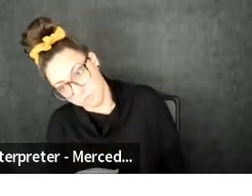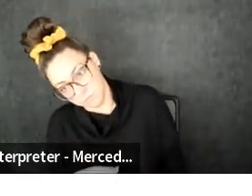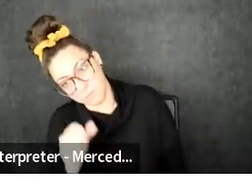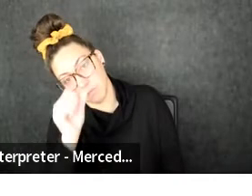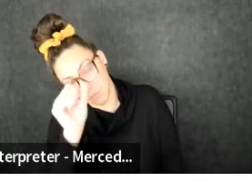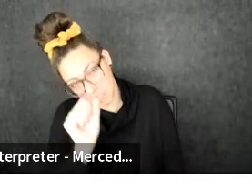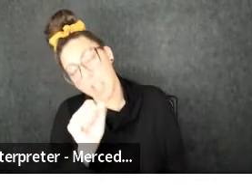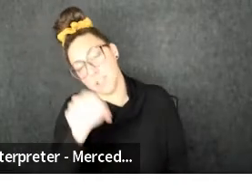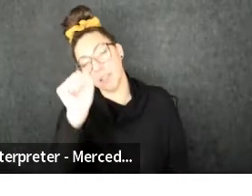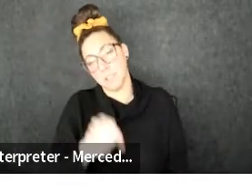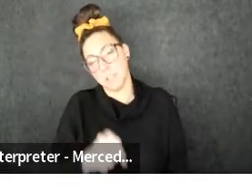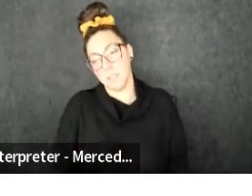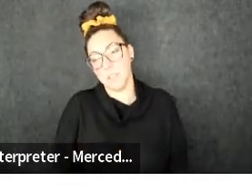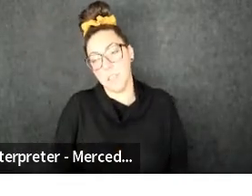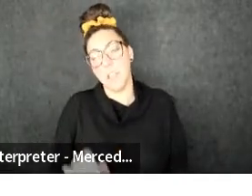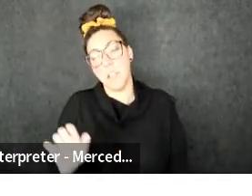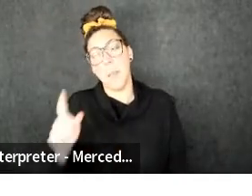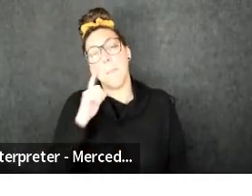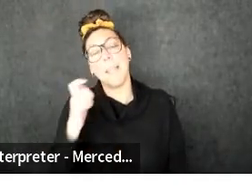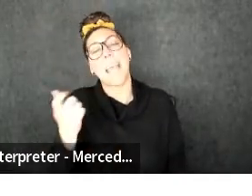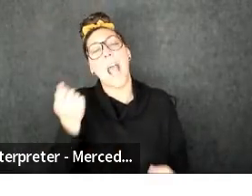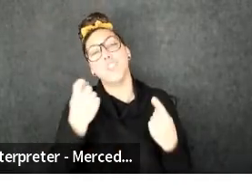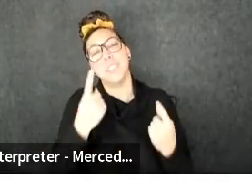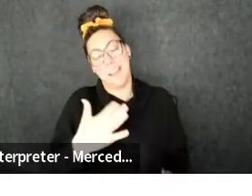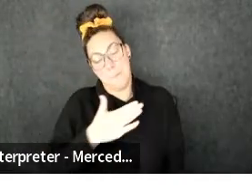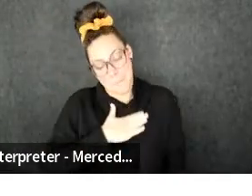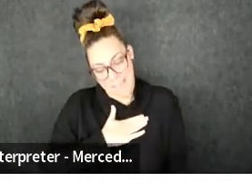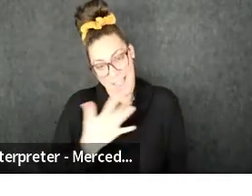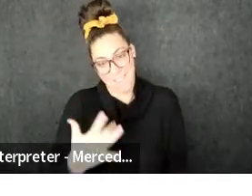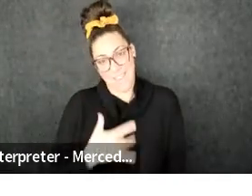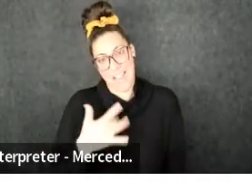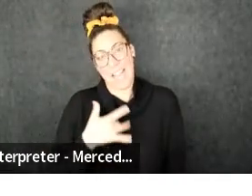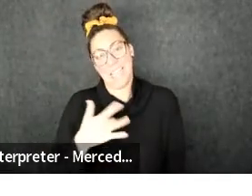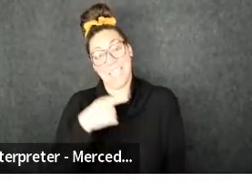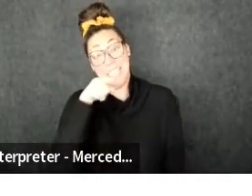By chance, by understanding my own feelings through the questions and my own hope